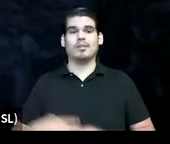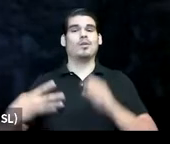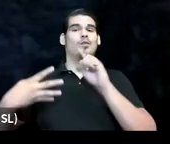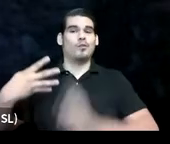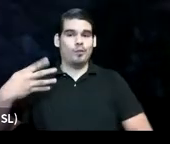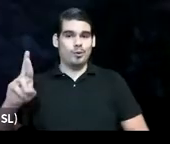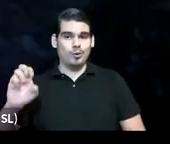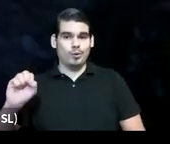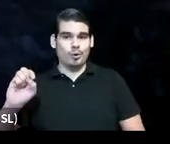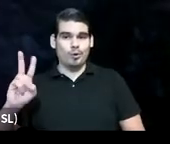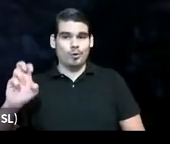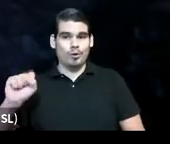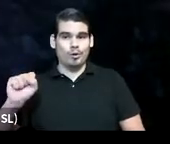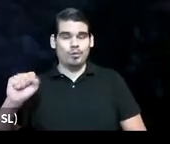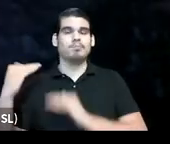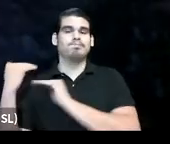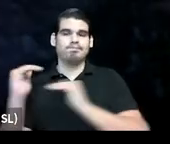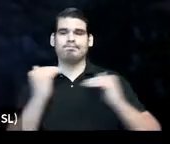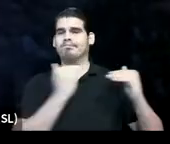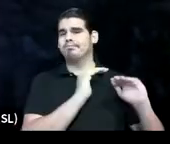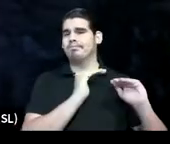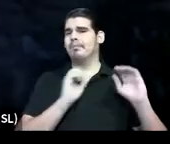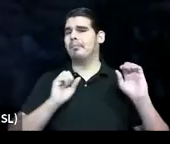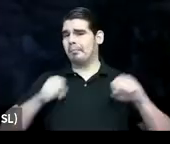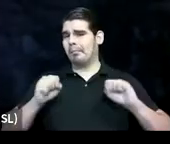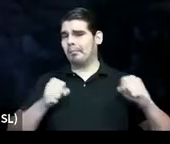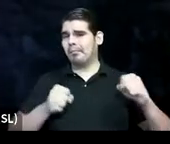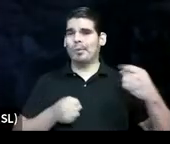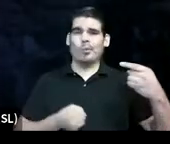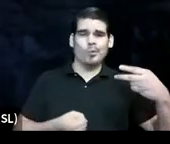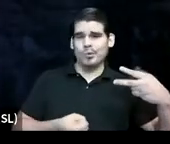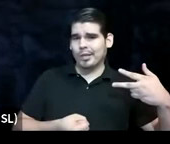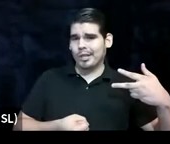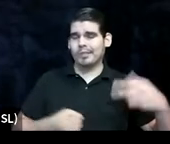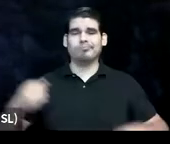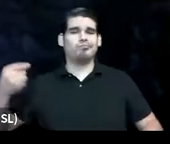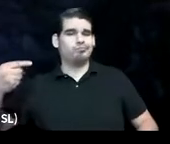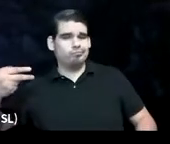One of the big ones is word choice. Make sure that you're choosing words like urges or advocates.